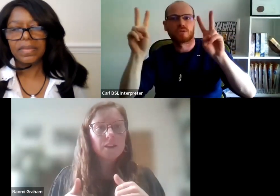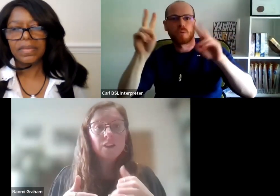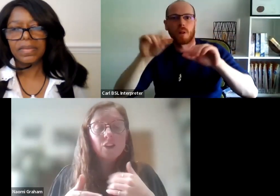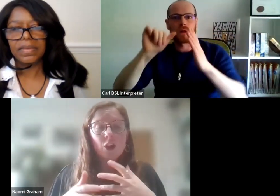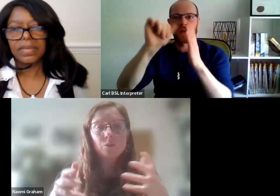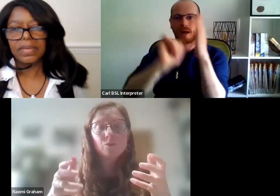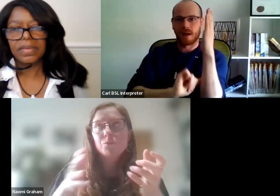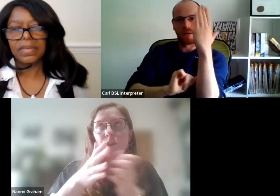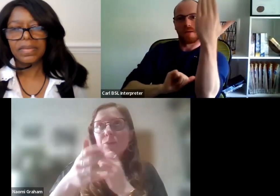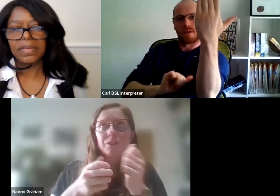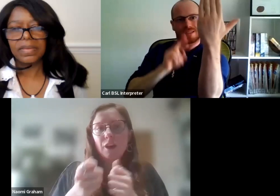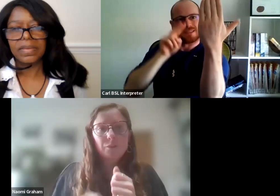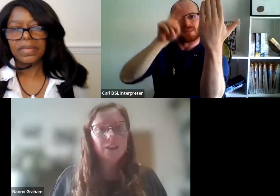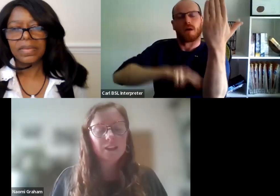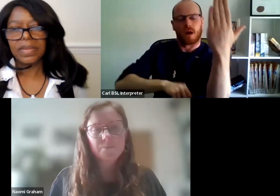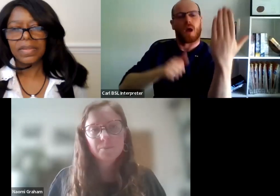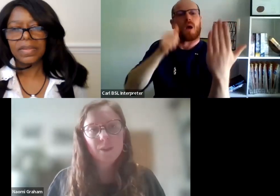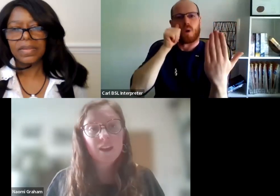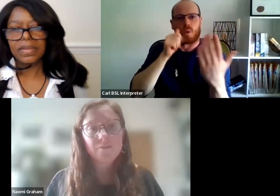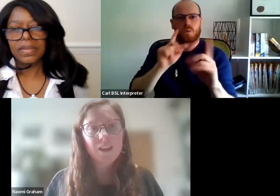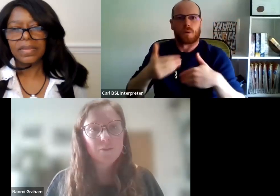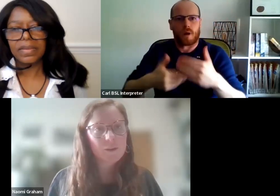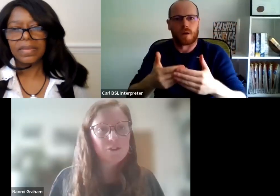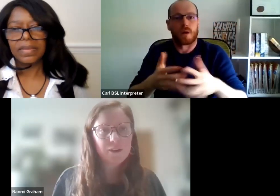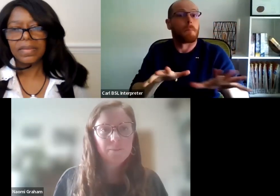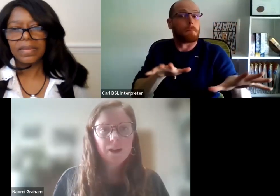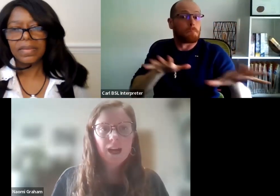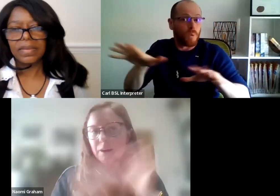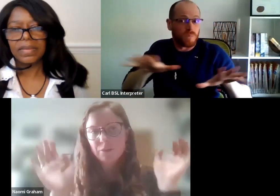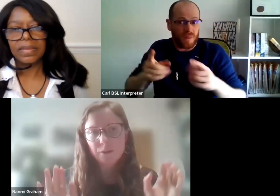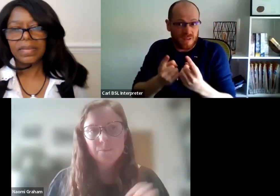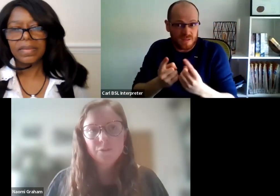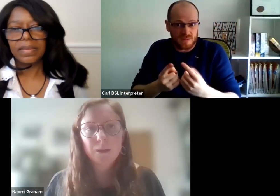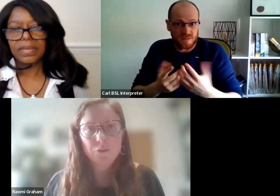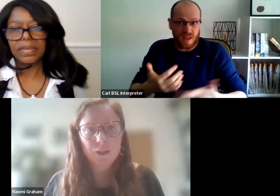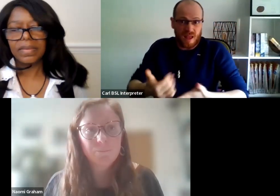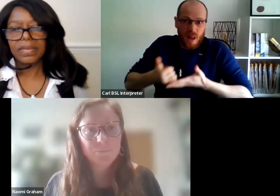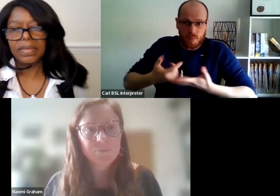you know. Movement stuff within everything we're doing, help everyone to be able to join in.